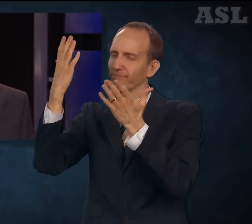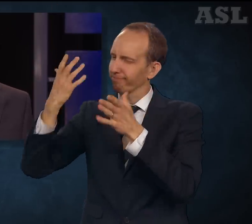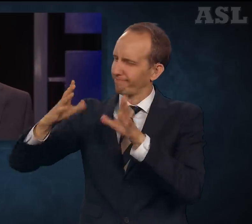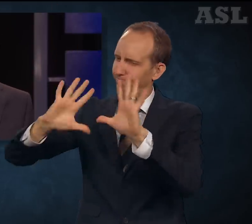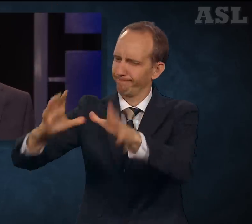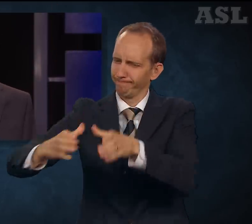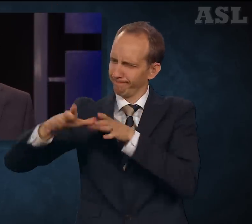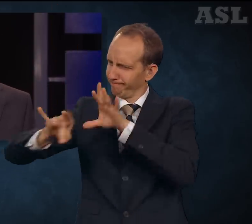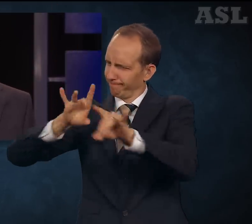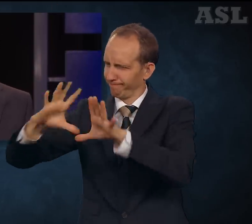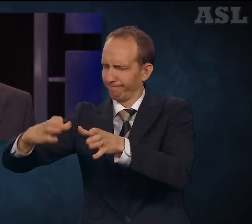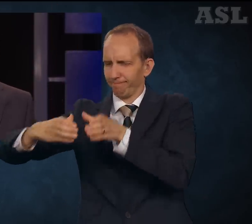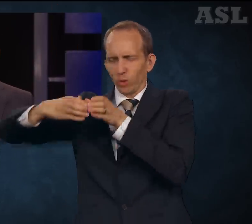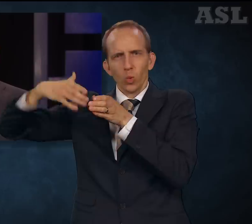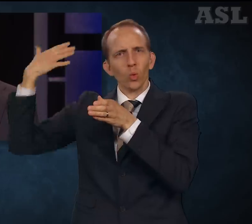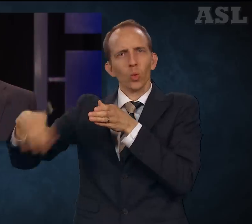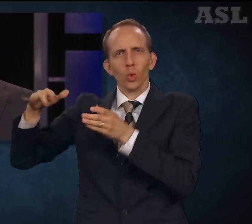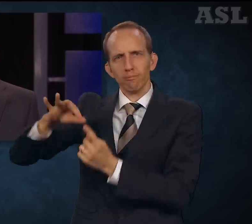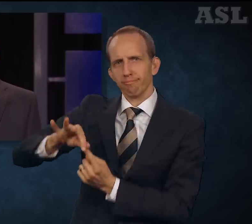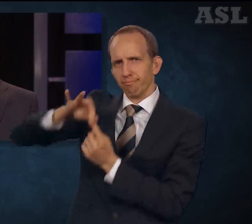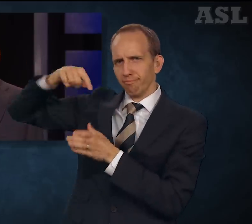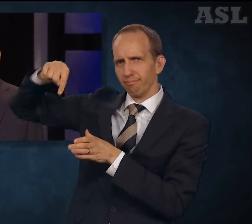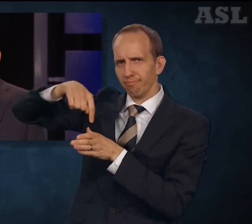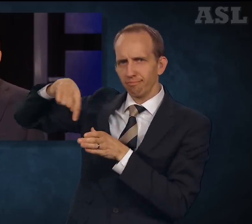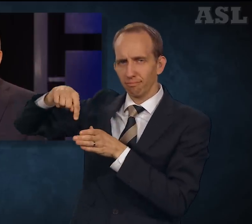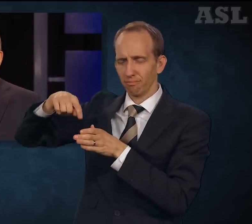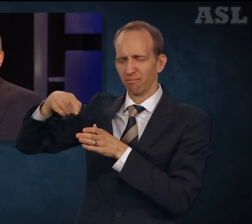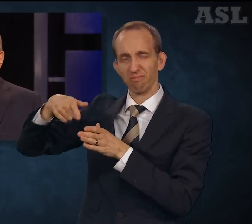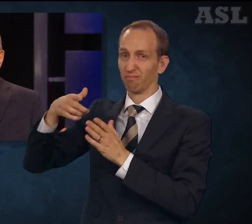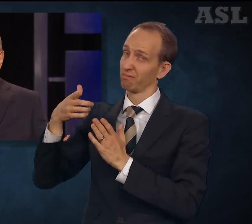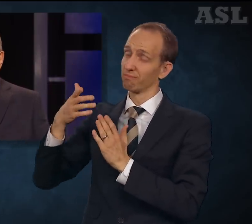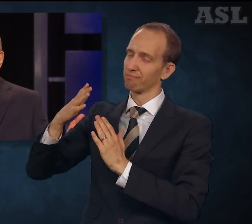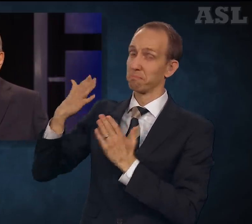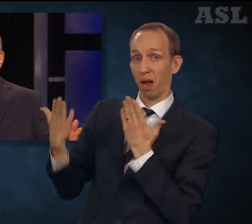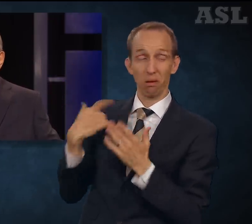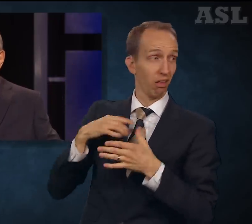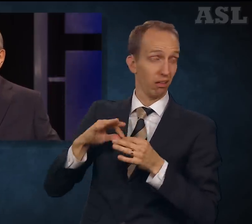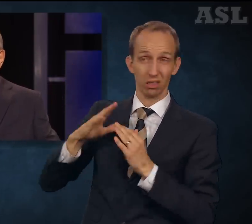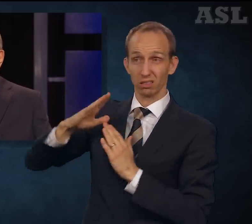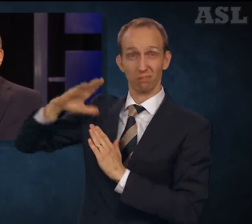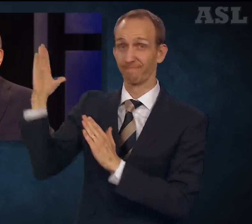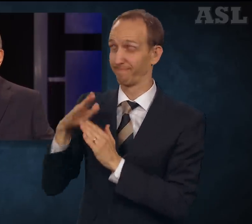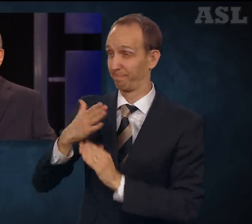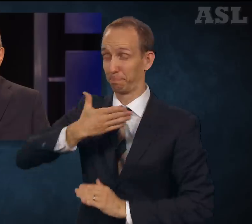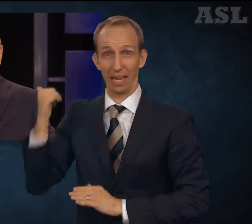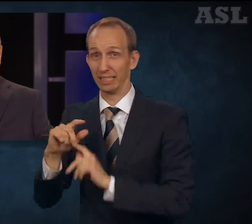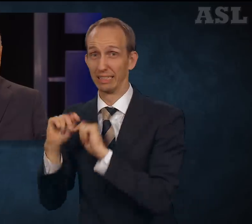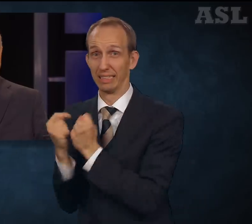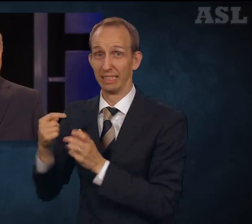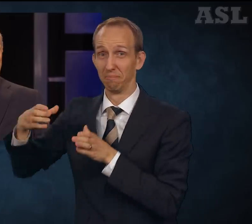RESERVED MANY OF HIS MOST